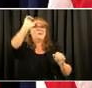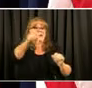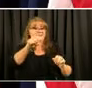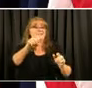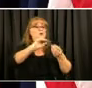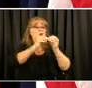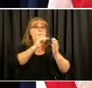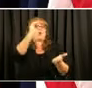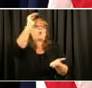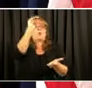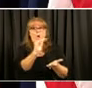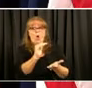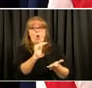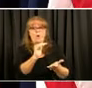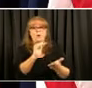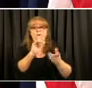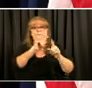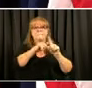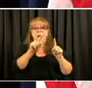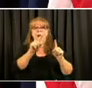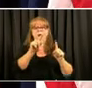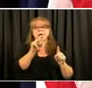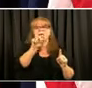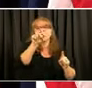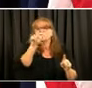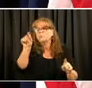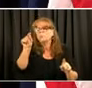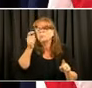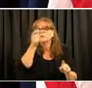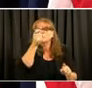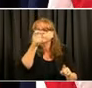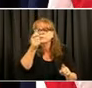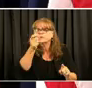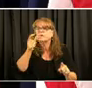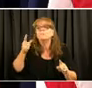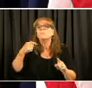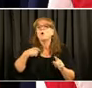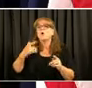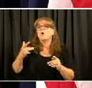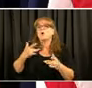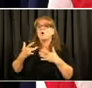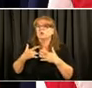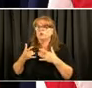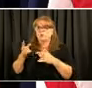um we're a little bit worried about the recent uptick in numbers um driven in large part by